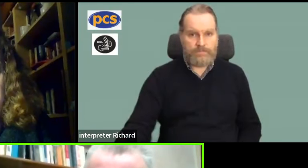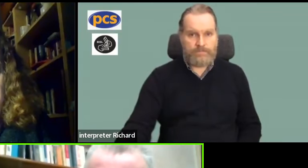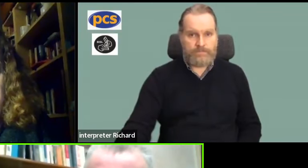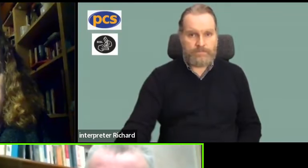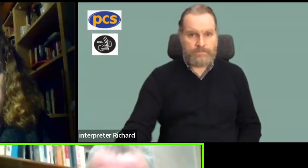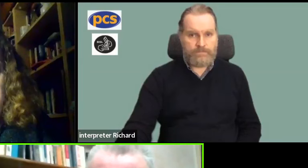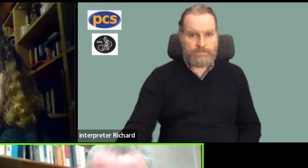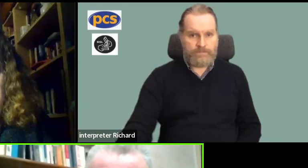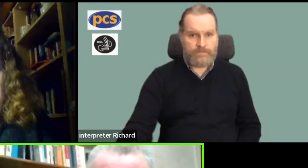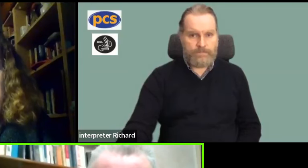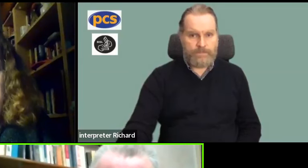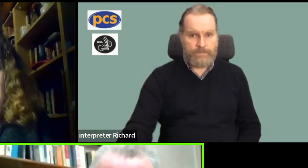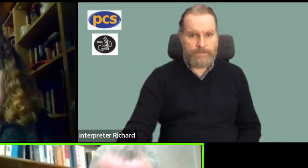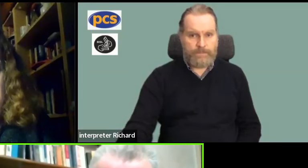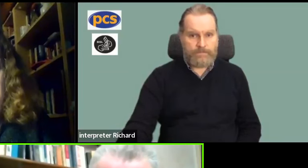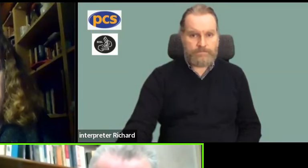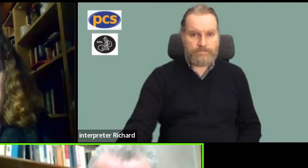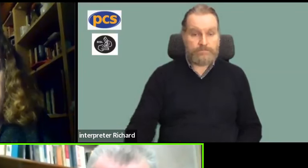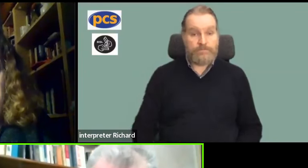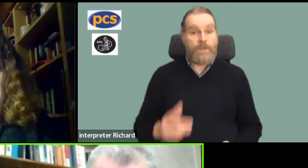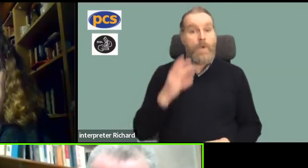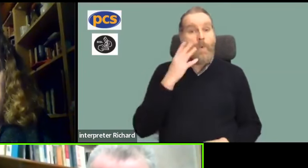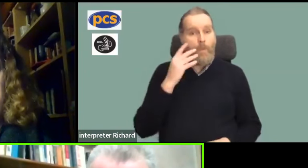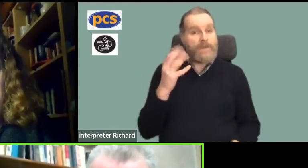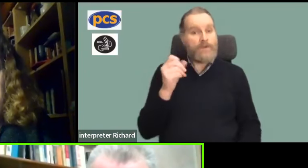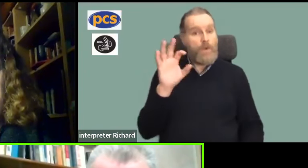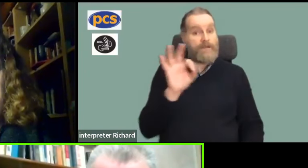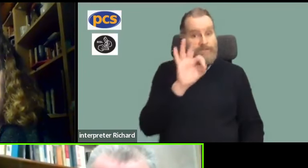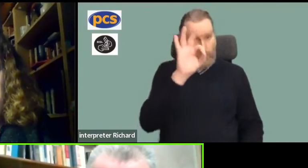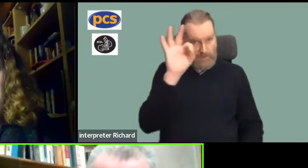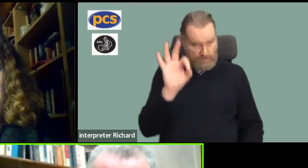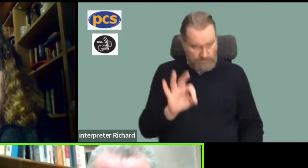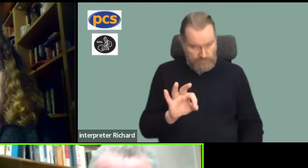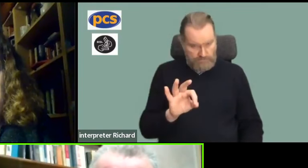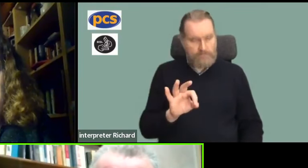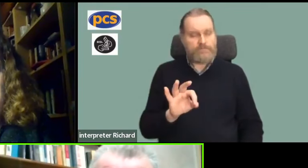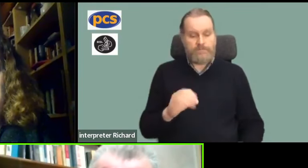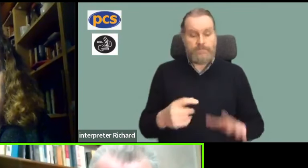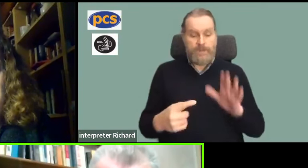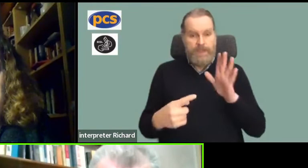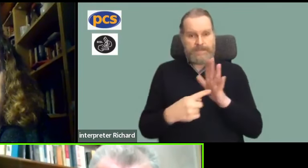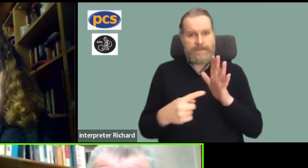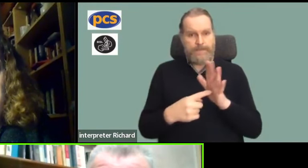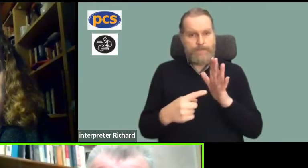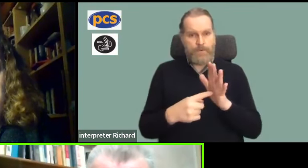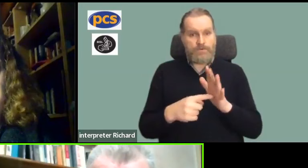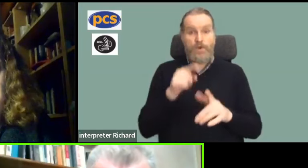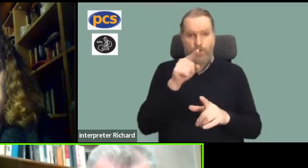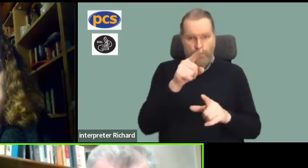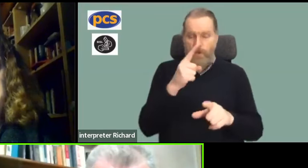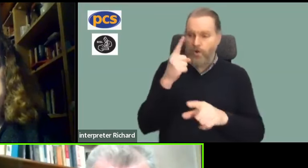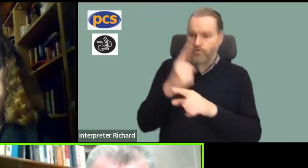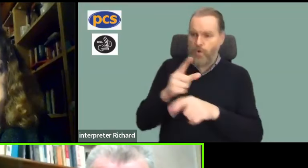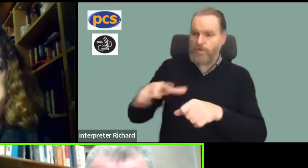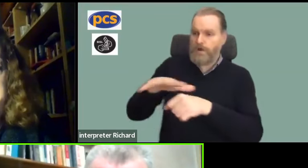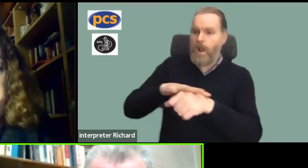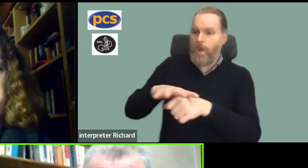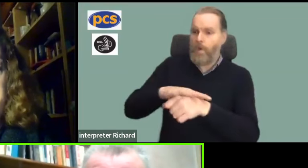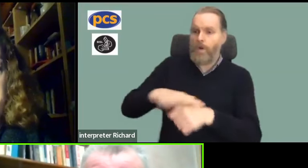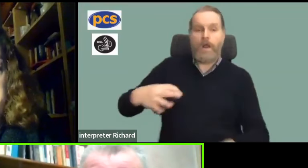t I will talk in General I will talk in General it's it's really important. that wherever that wherever these questions, arrays in the first questions arise in the first instance. People talk instance. People talk to their